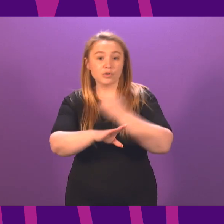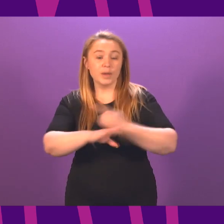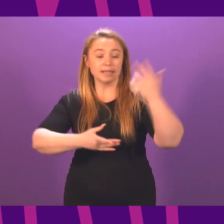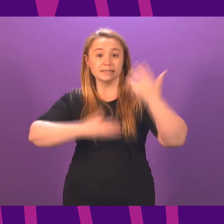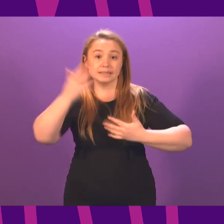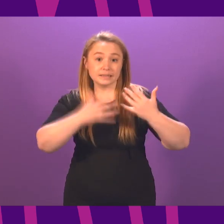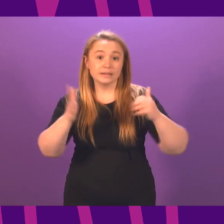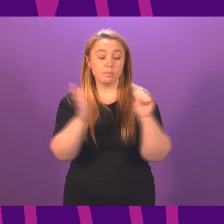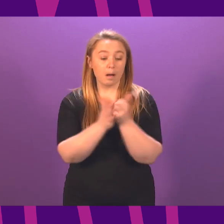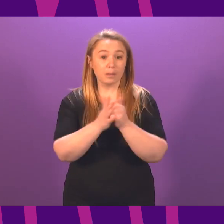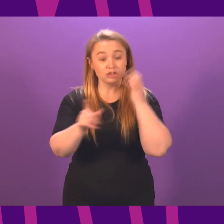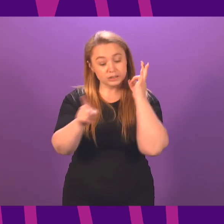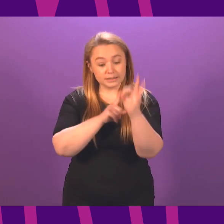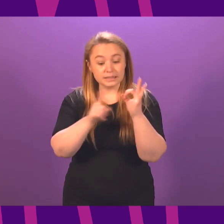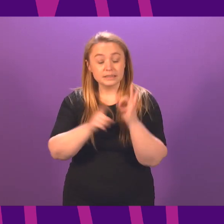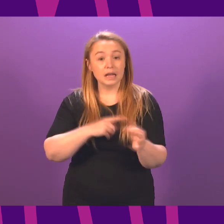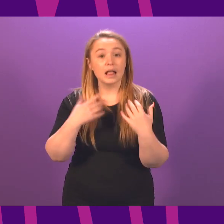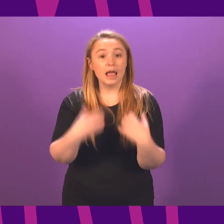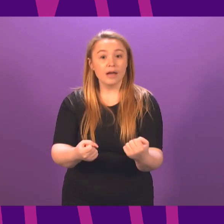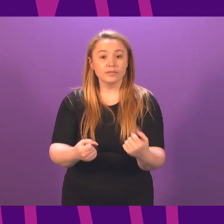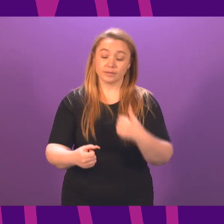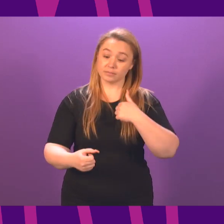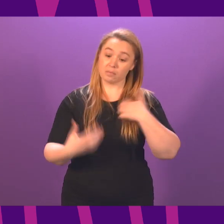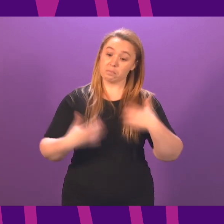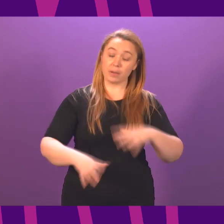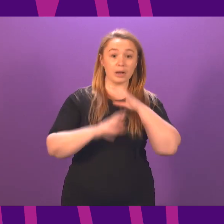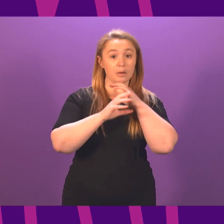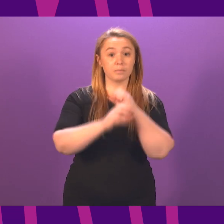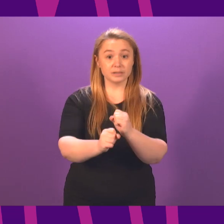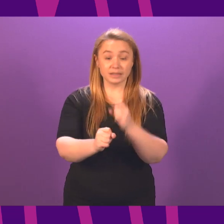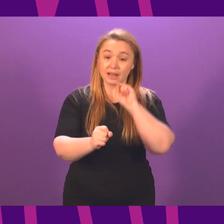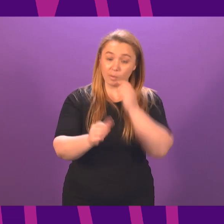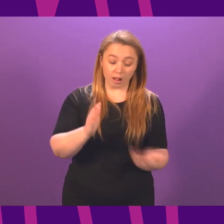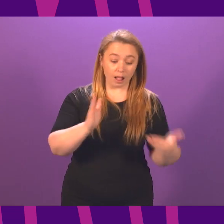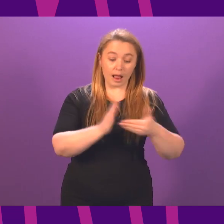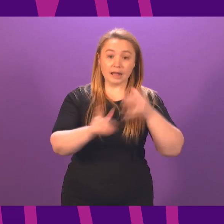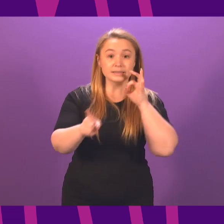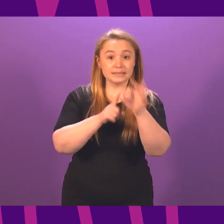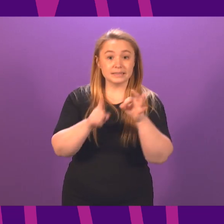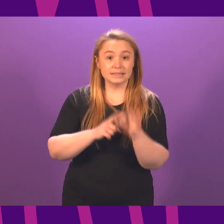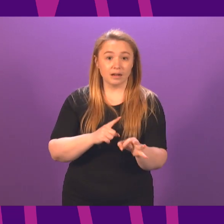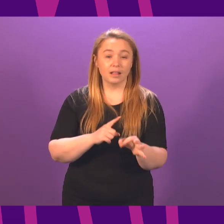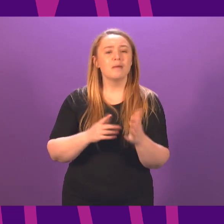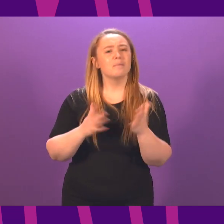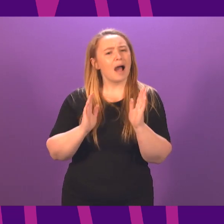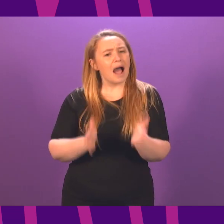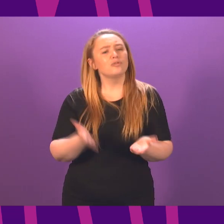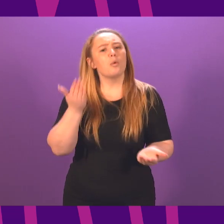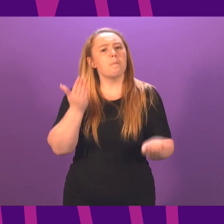have more detail. I have given a commitment before that we will add detail to that as we go along. There is always a balance to strike between, on the one hand, tying people